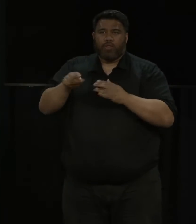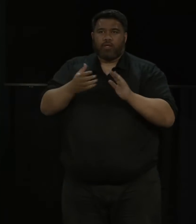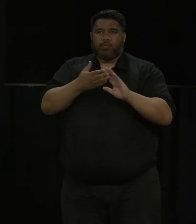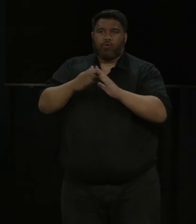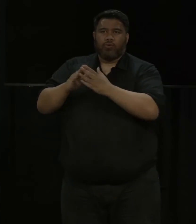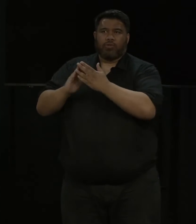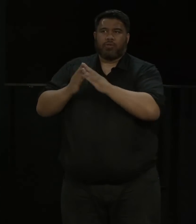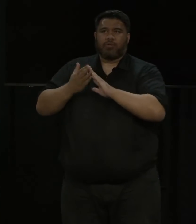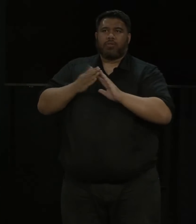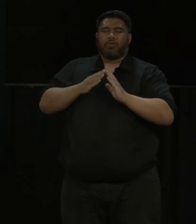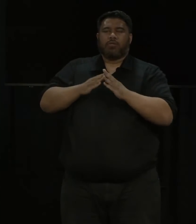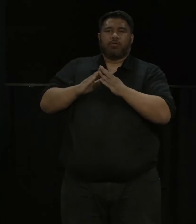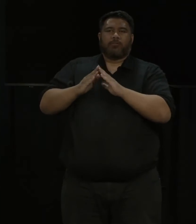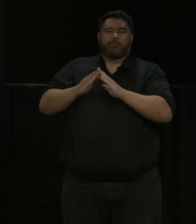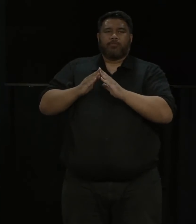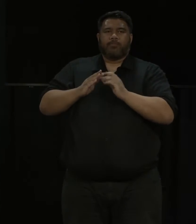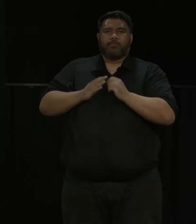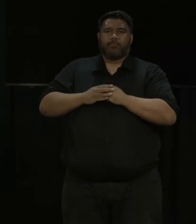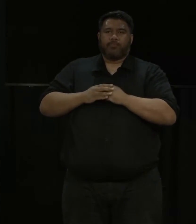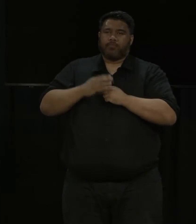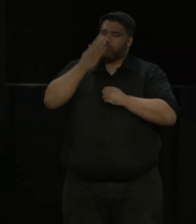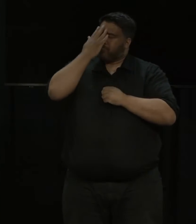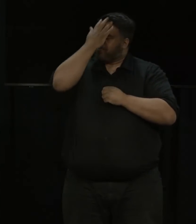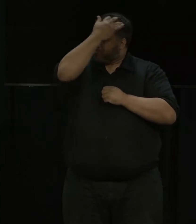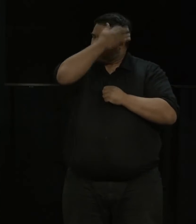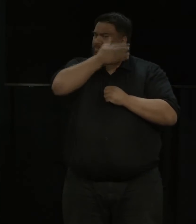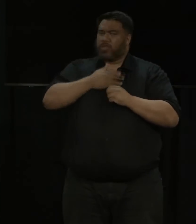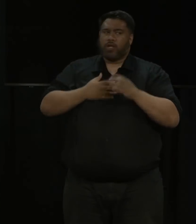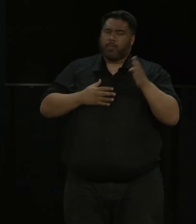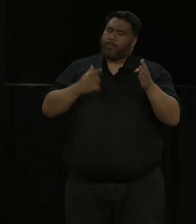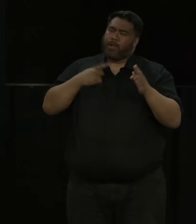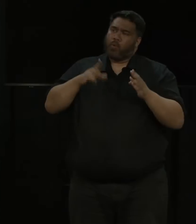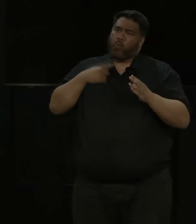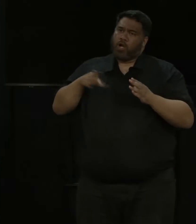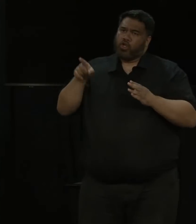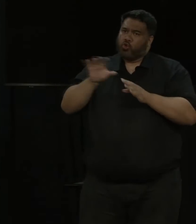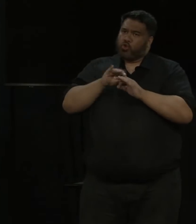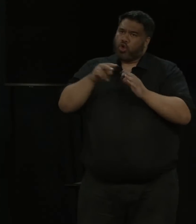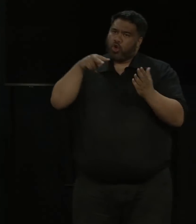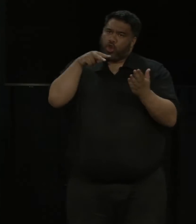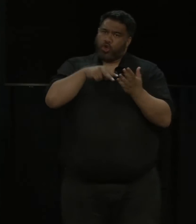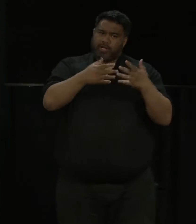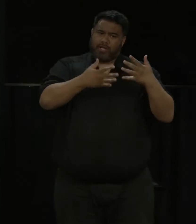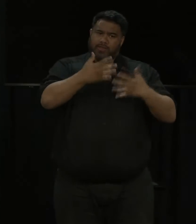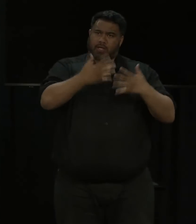Maori case numbers are a reflection of the sentiment of the community that COVID-19 has found its way into where there